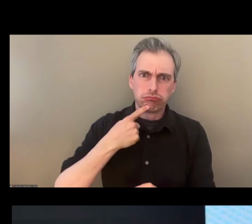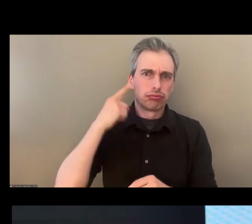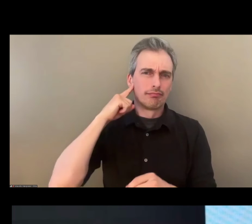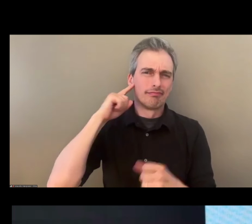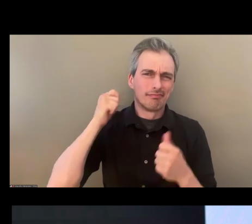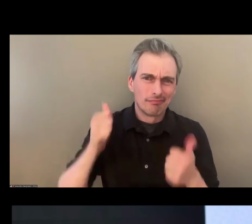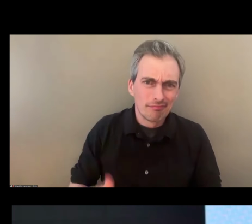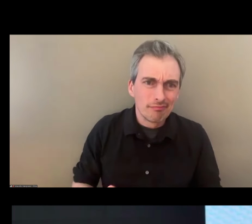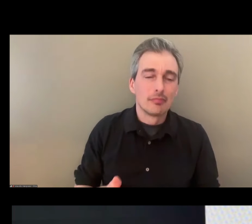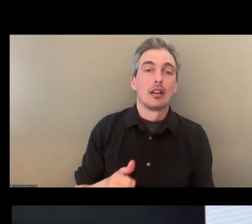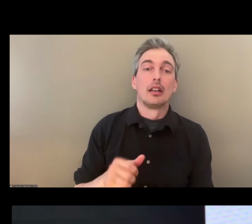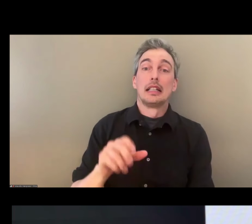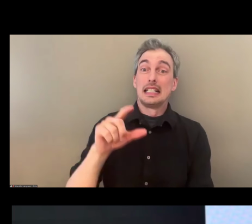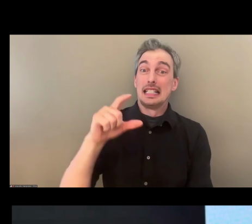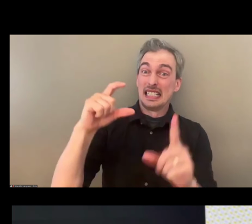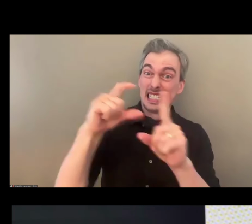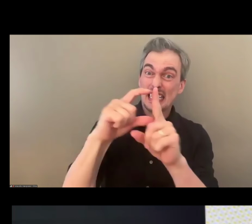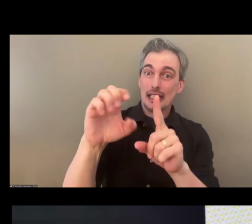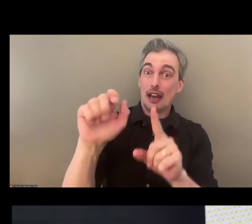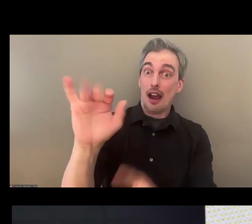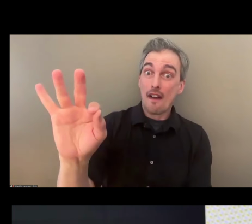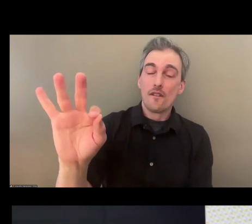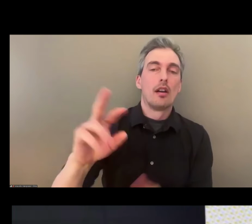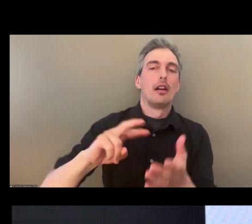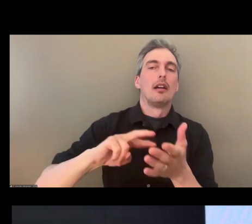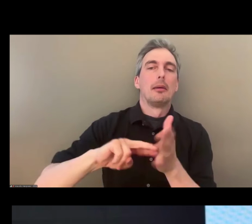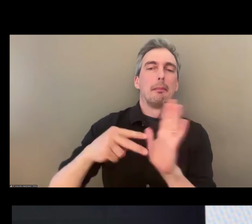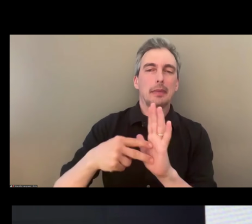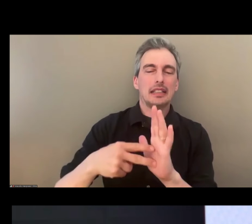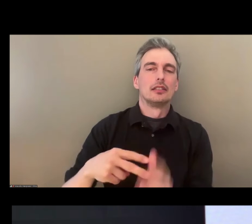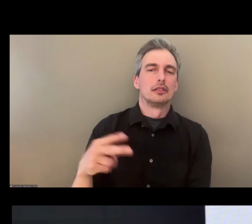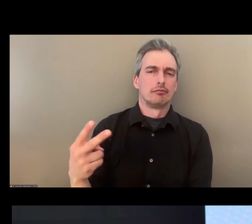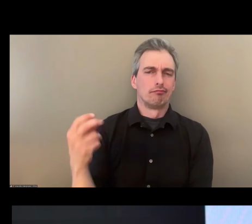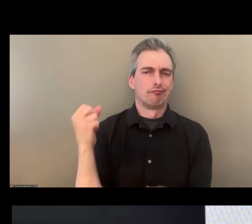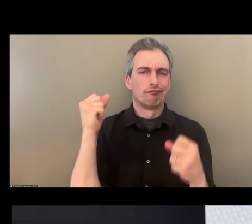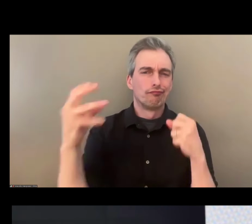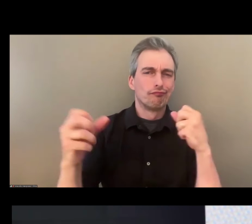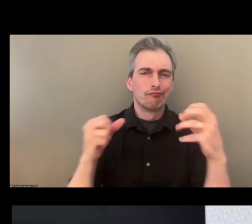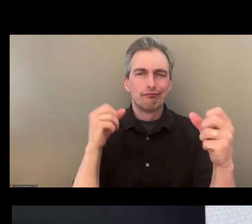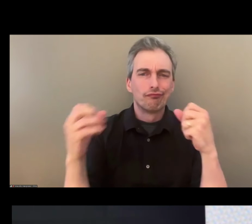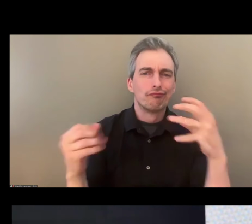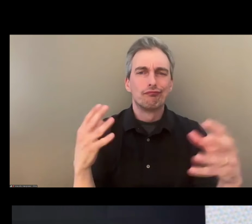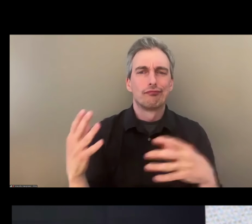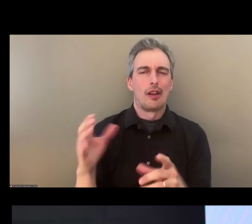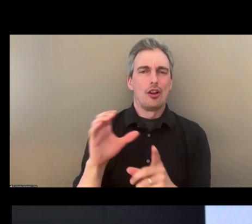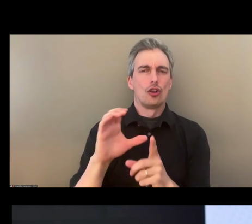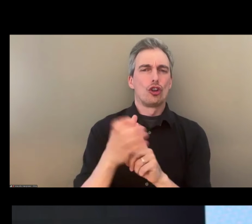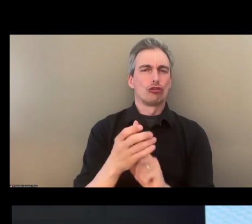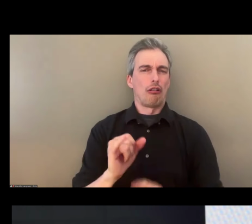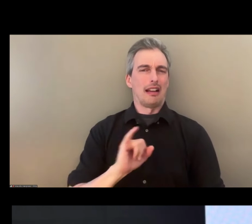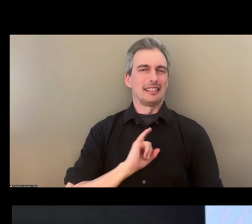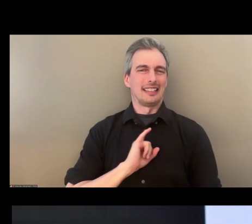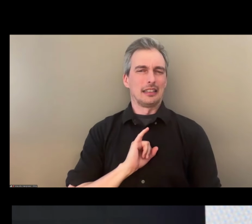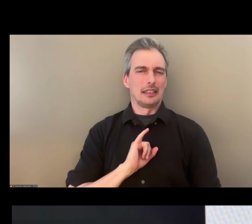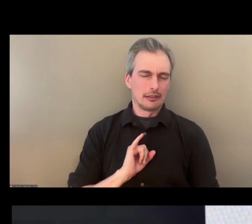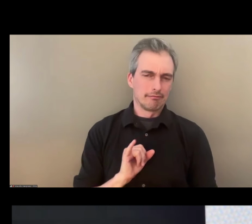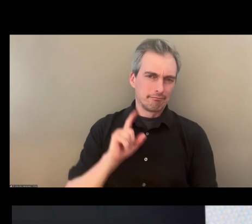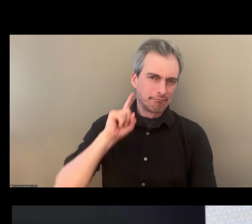They often speak Sign Language as their native language. And today's talk covers deaf with a lowercase d and